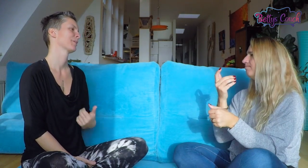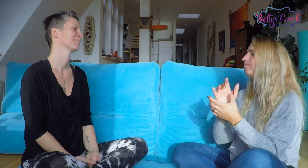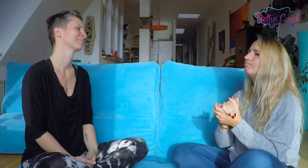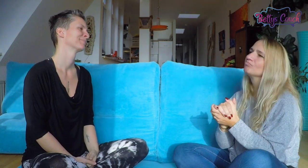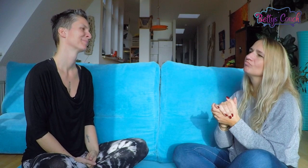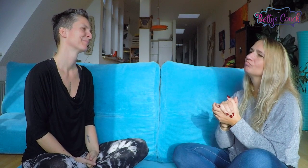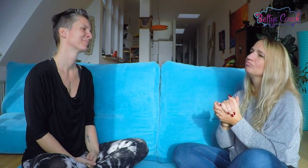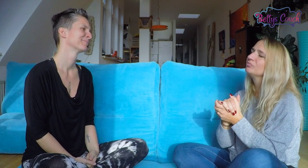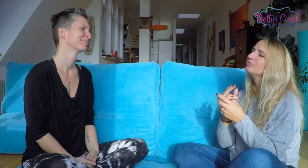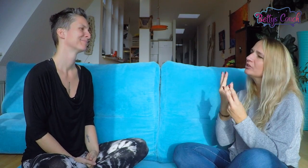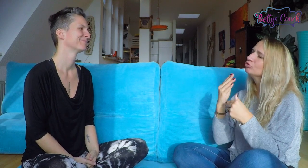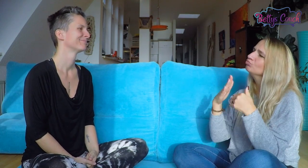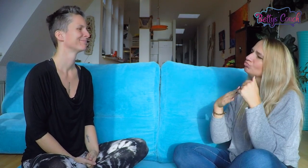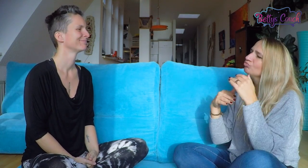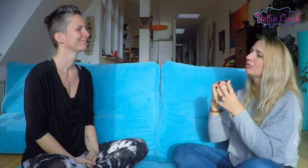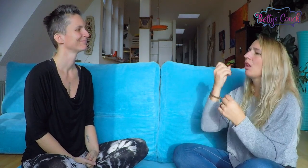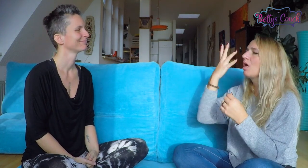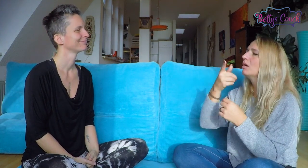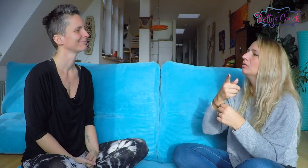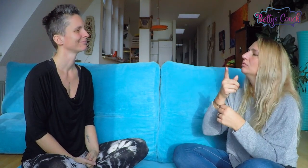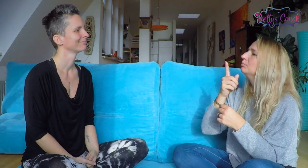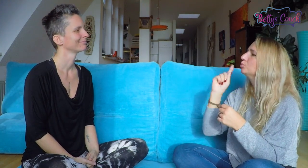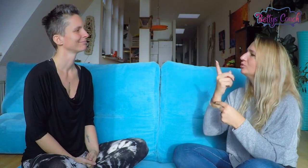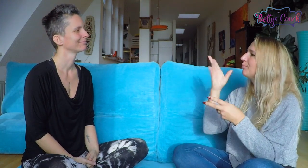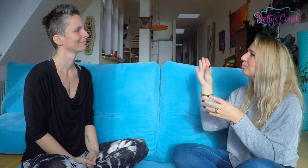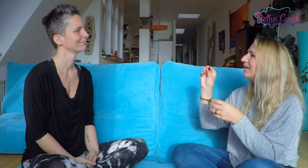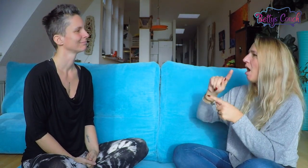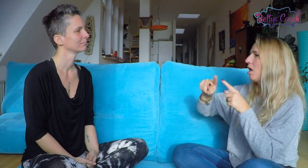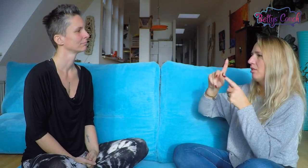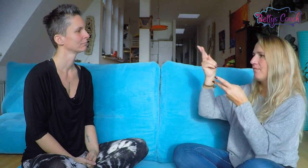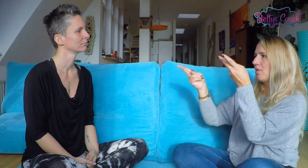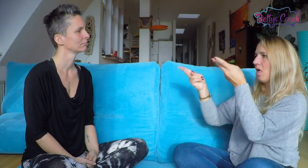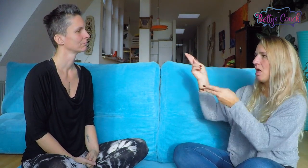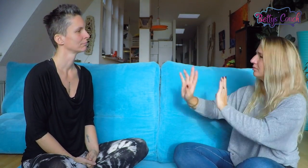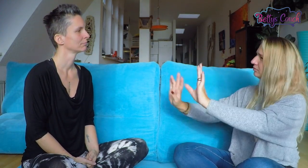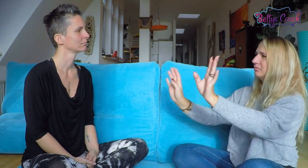Build up slowly step by step. Don't compare yourself to others.